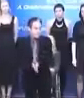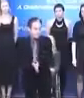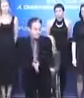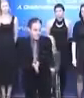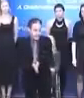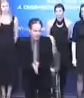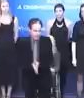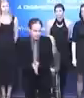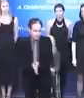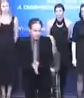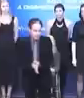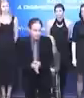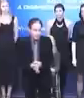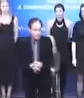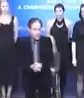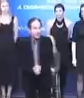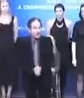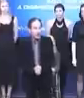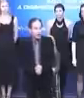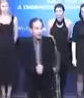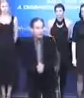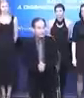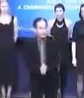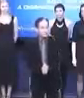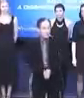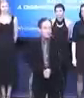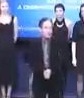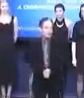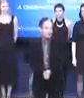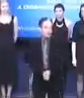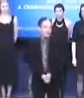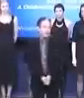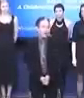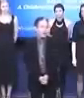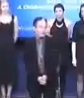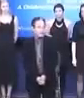We meet a young girl who’s just hearing the word of her body.